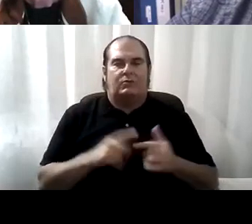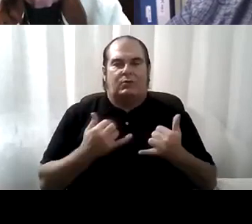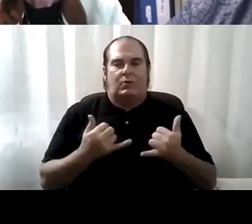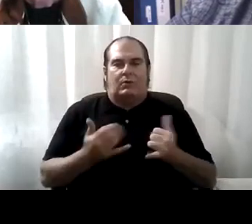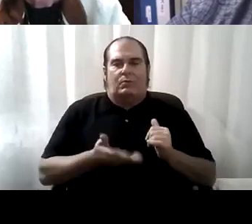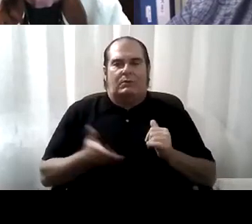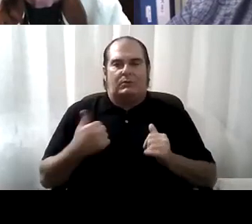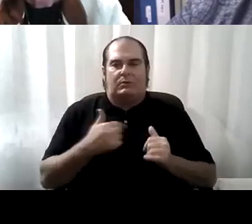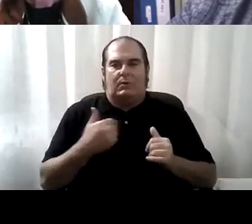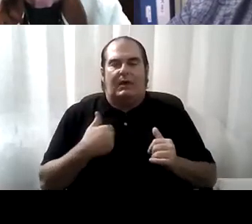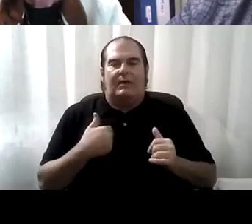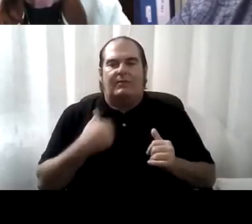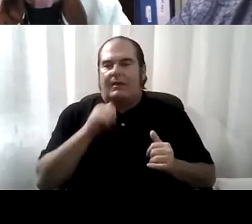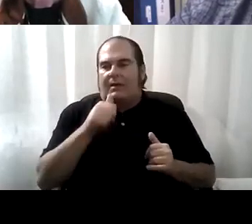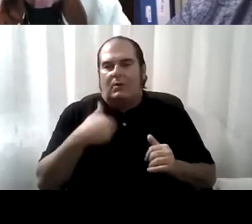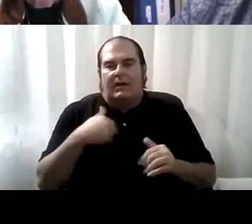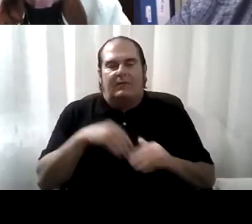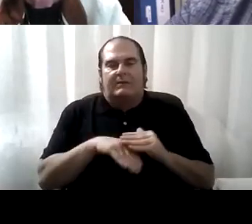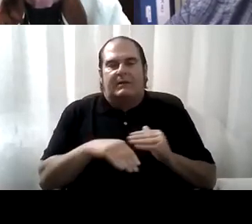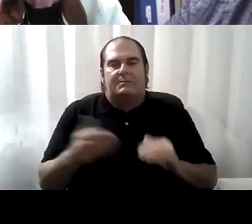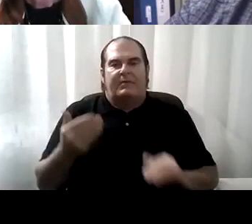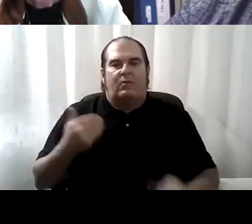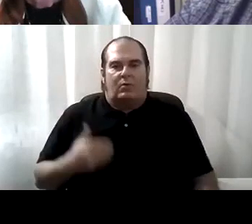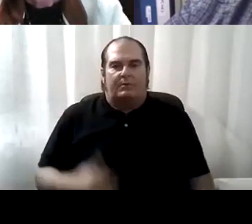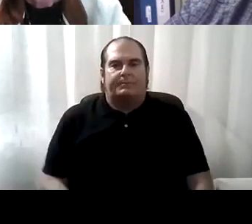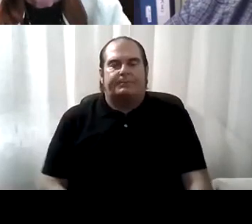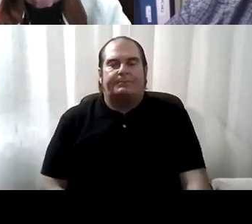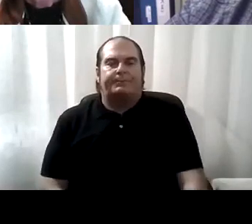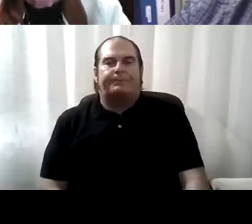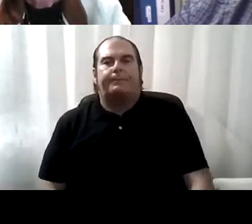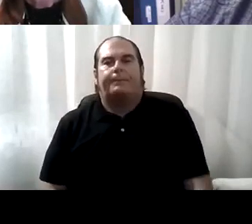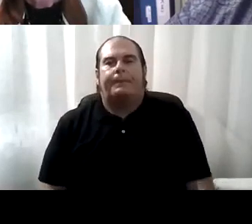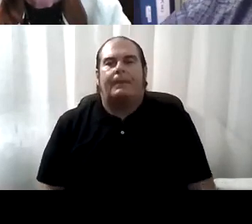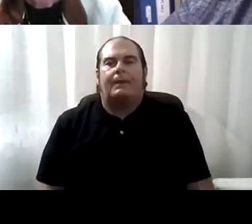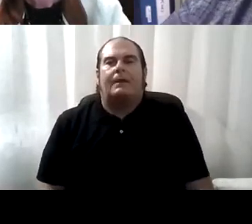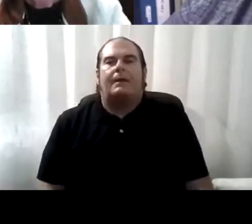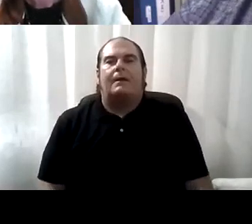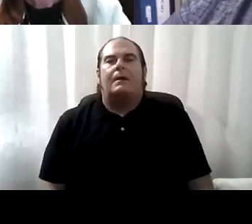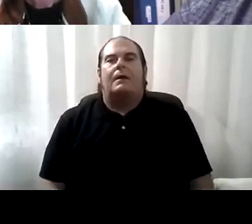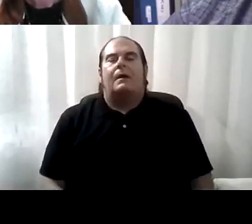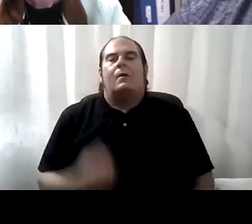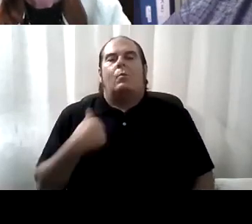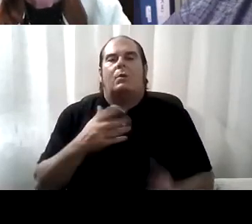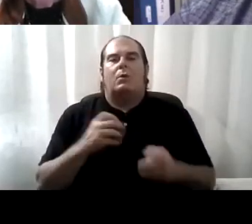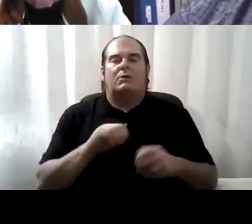They wouldn't have access to before. Our efforts of establishing more care coordination agreements and interviews